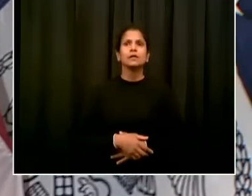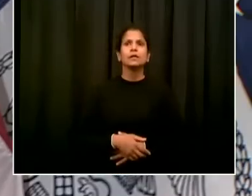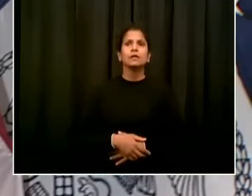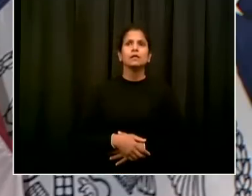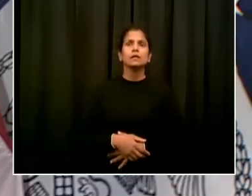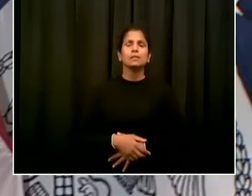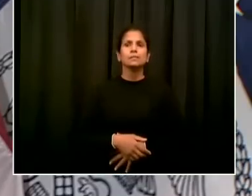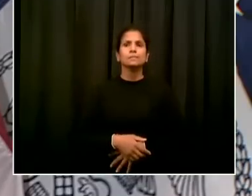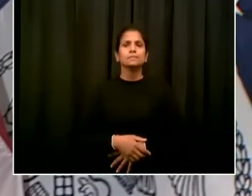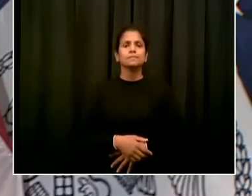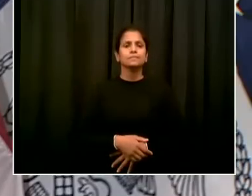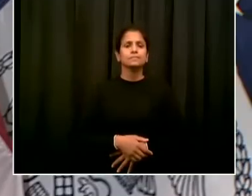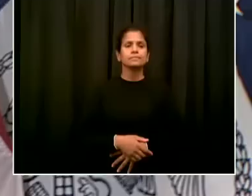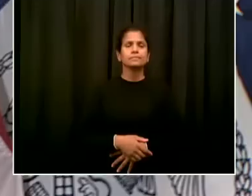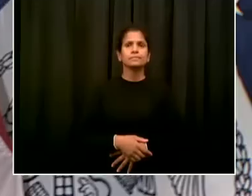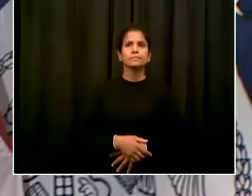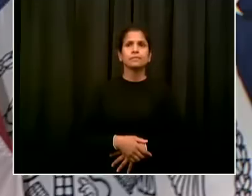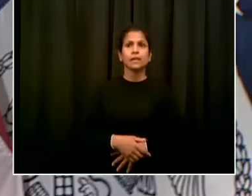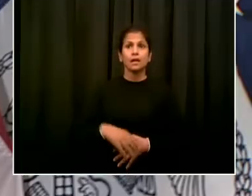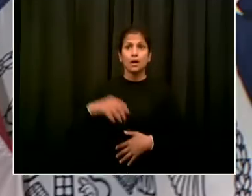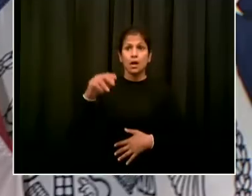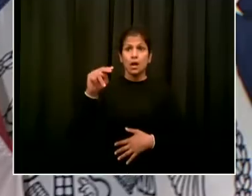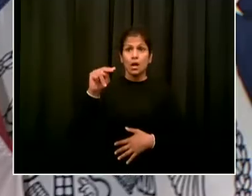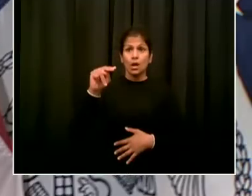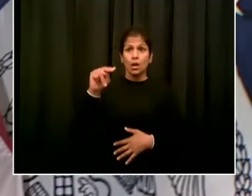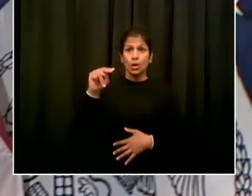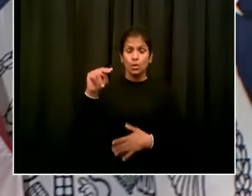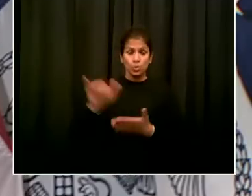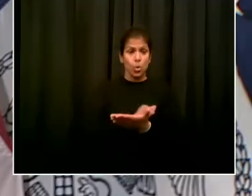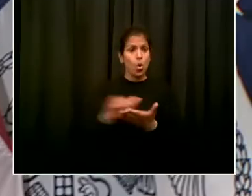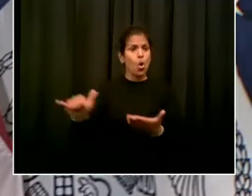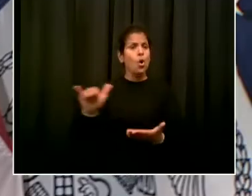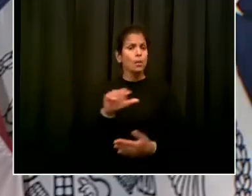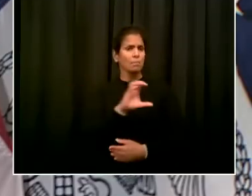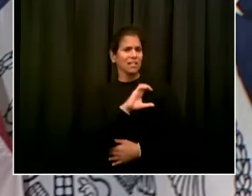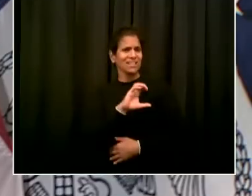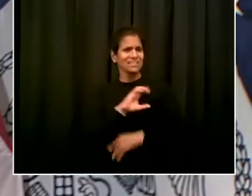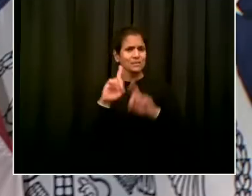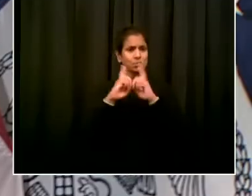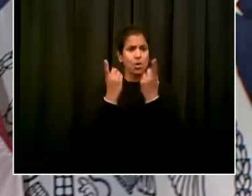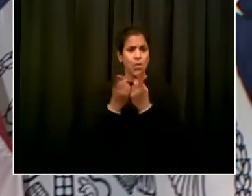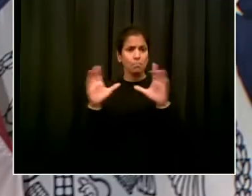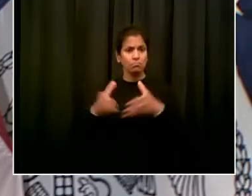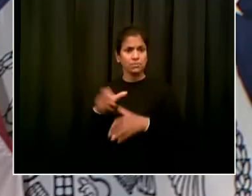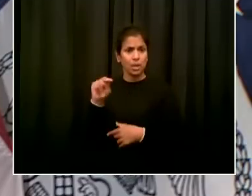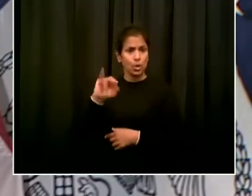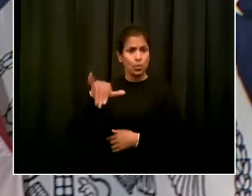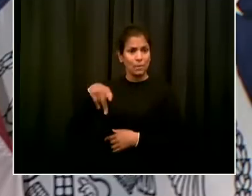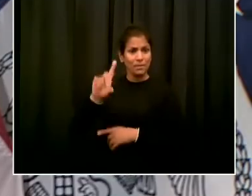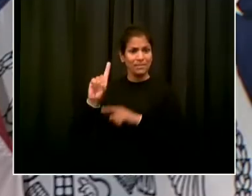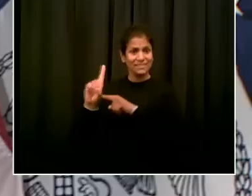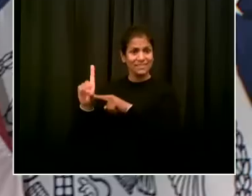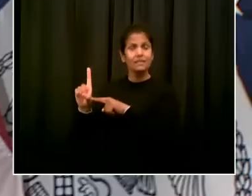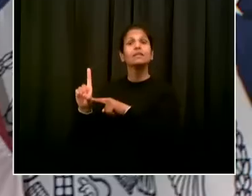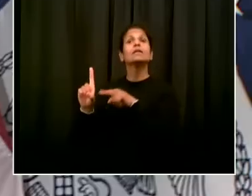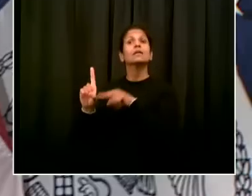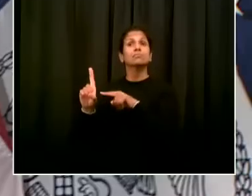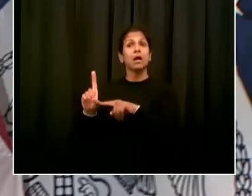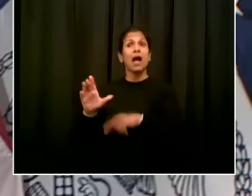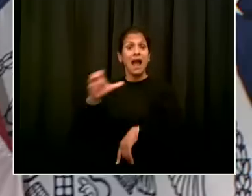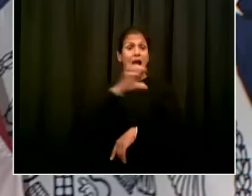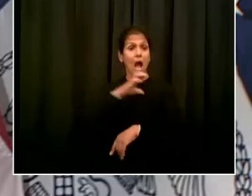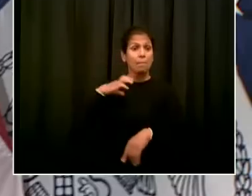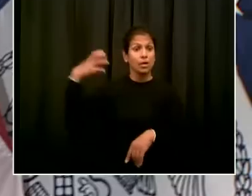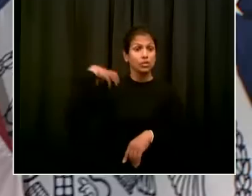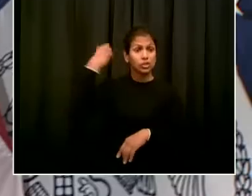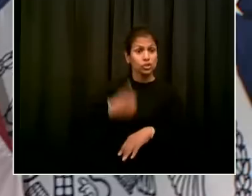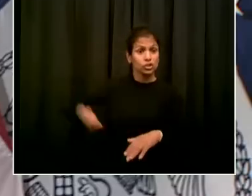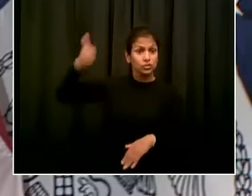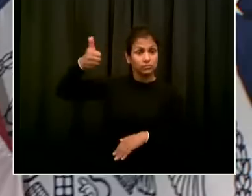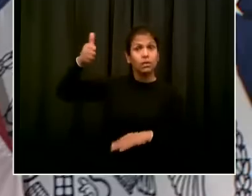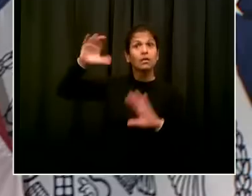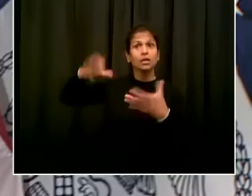MR. MAYOR, TWO QUESTIONS.